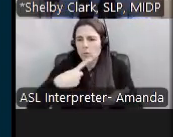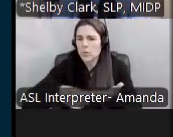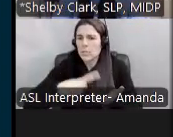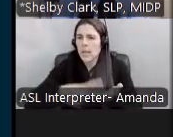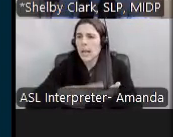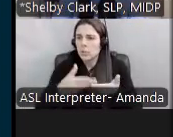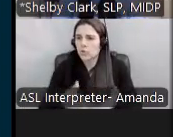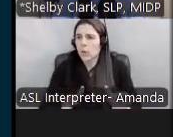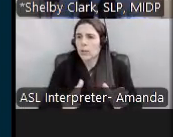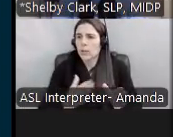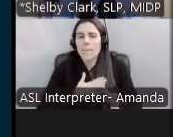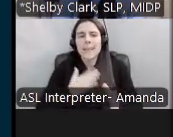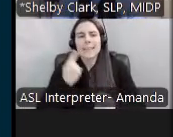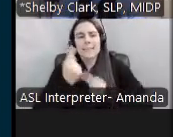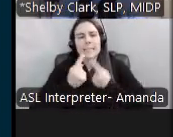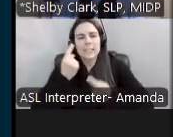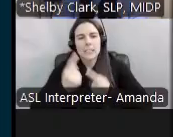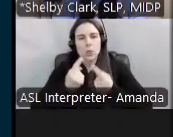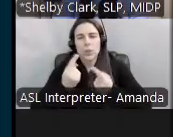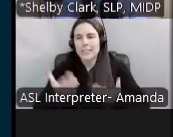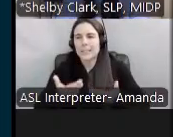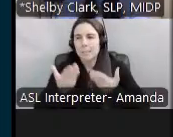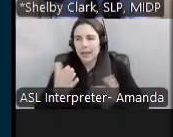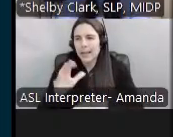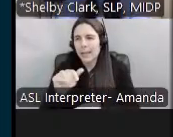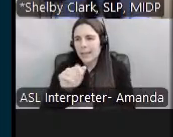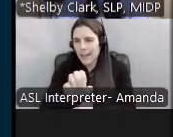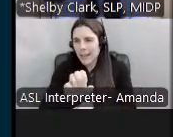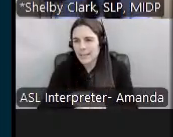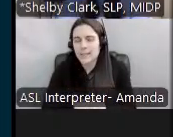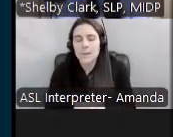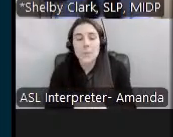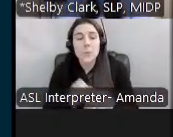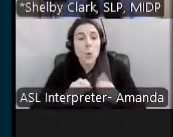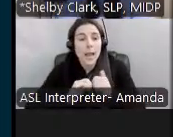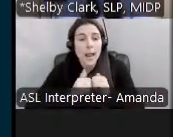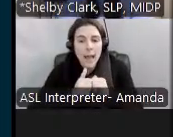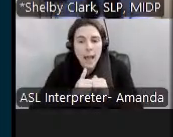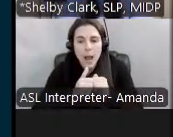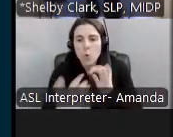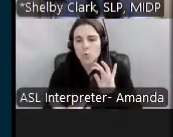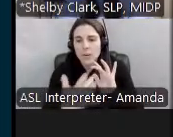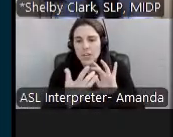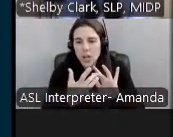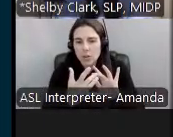consider submitting a case. You can do that by reaching out to early echo@usu.edu